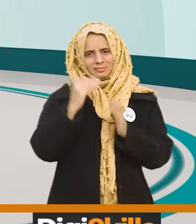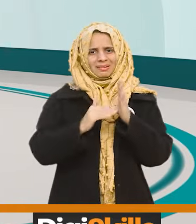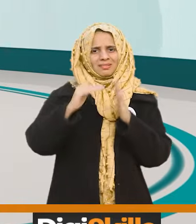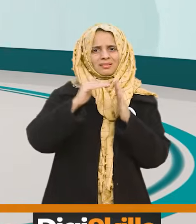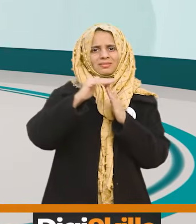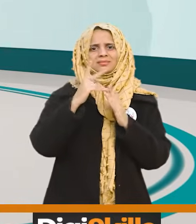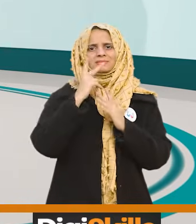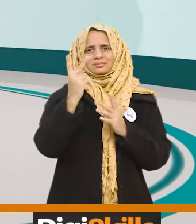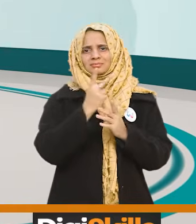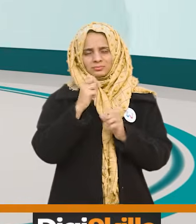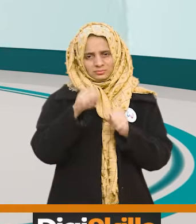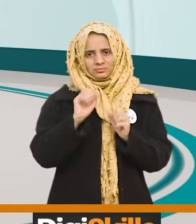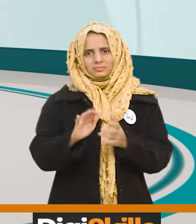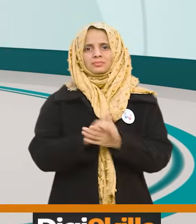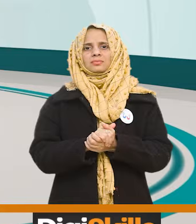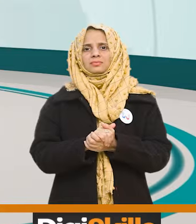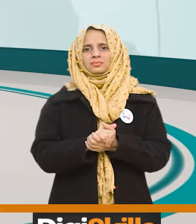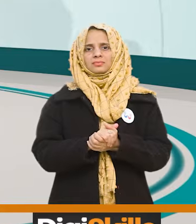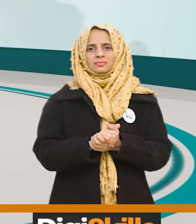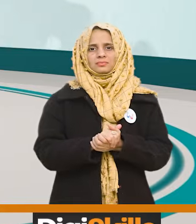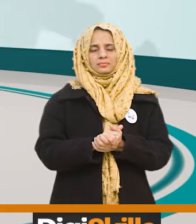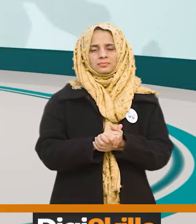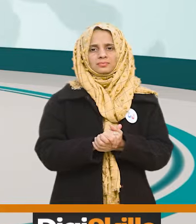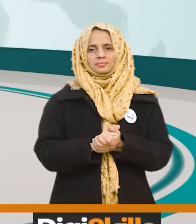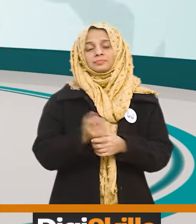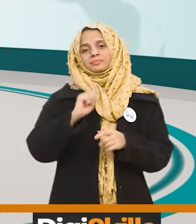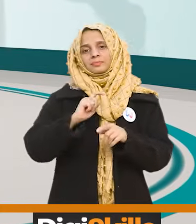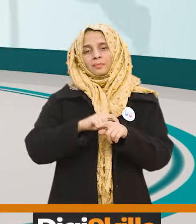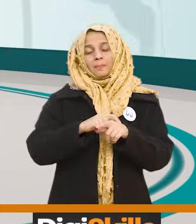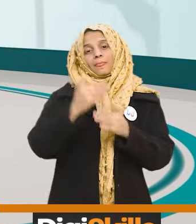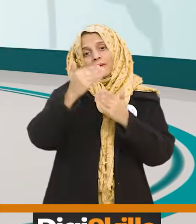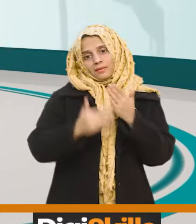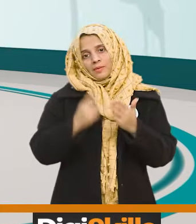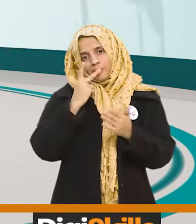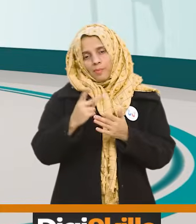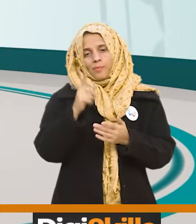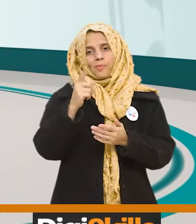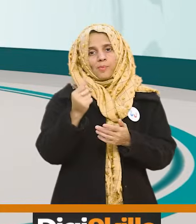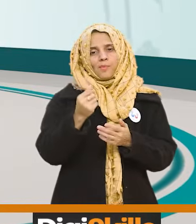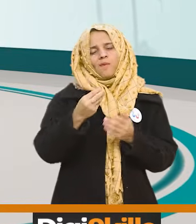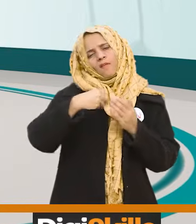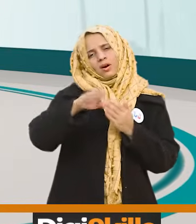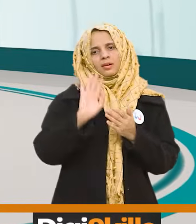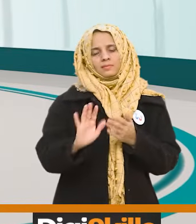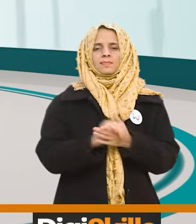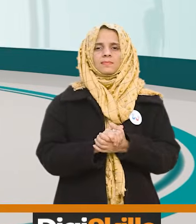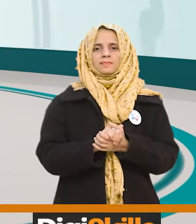be defined for it, and on the basis of milestones, money can also be released to you.